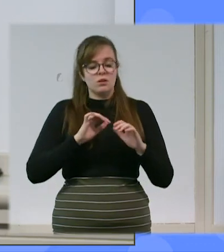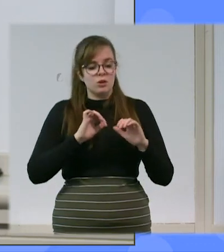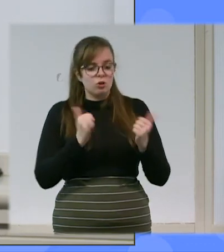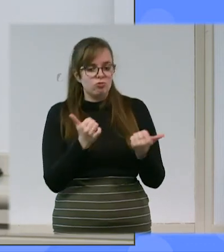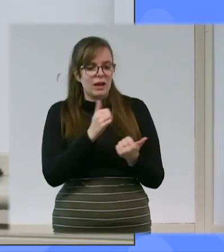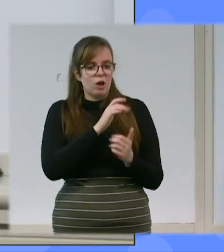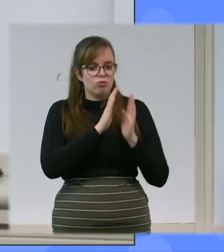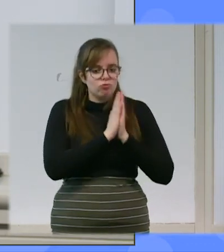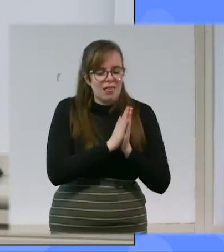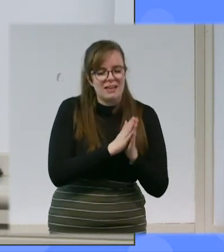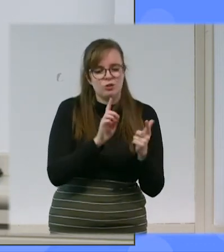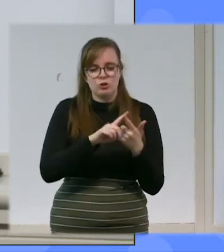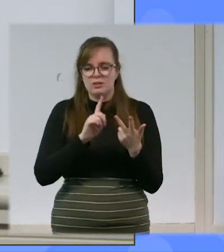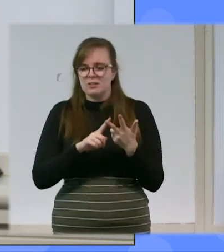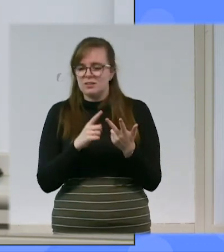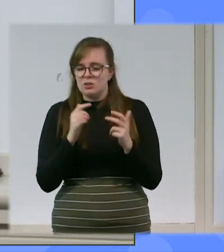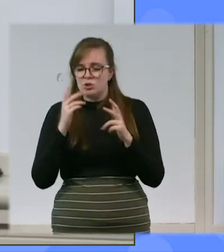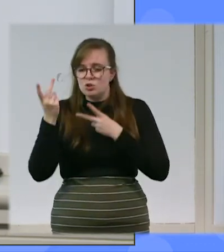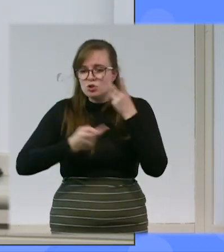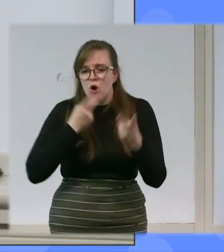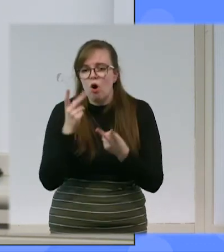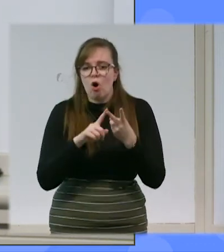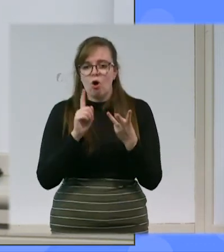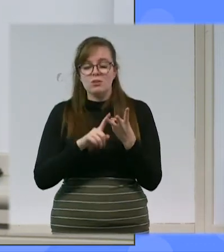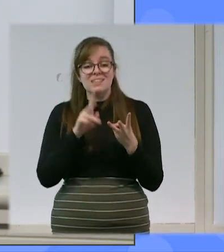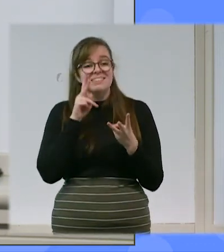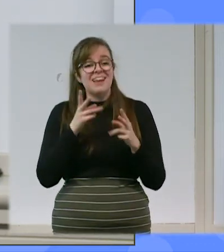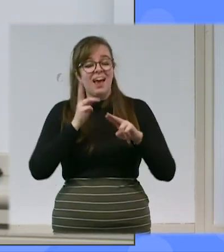many songs you see it if you look at brain scans of people when we what